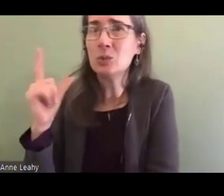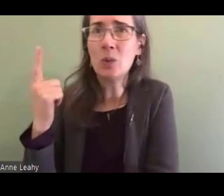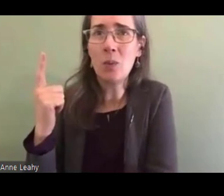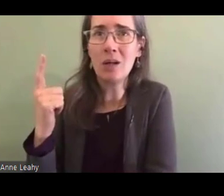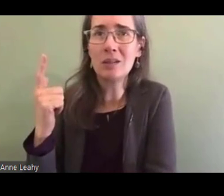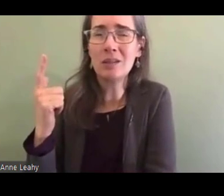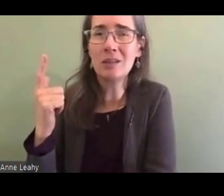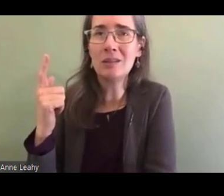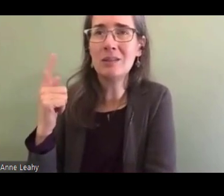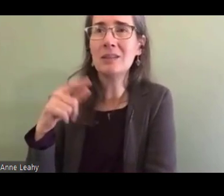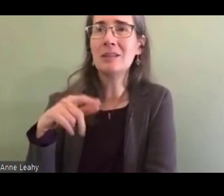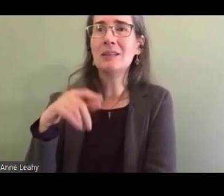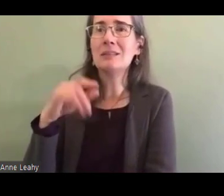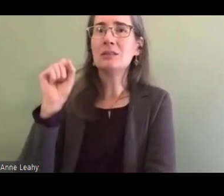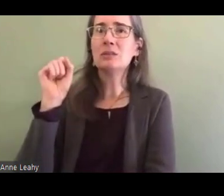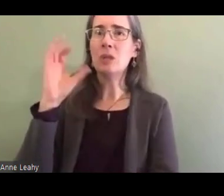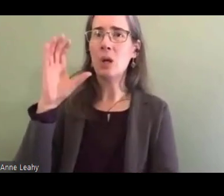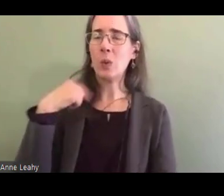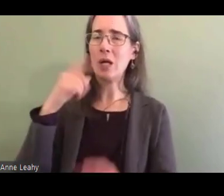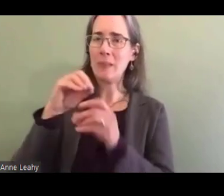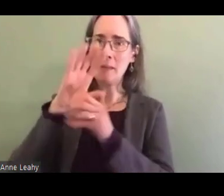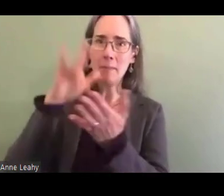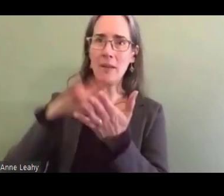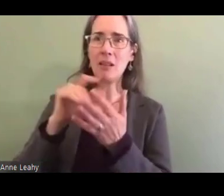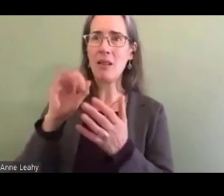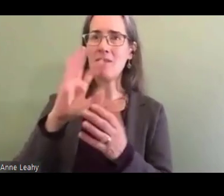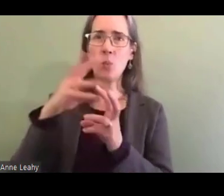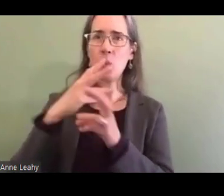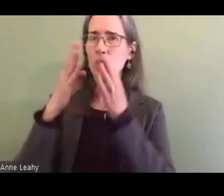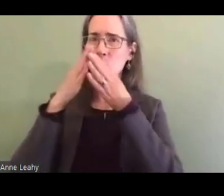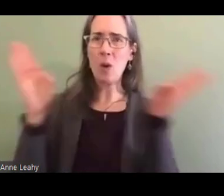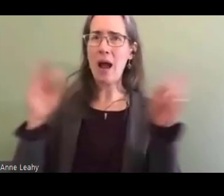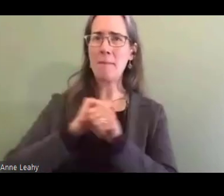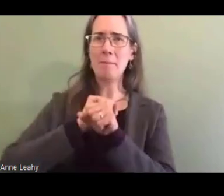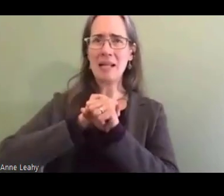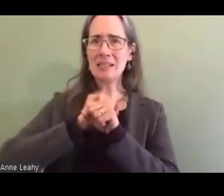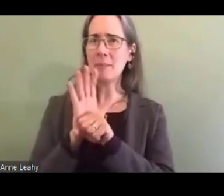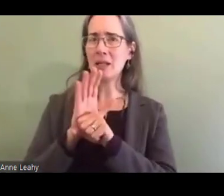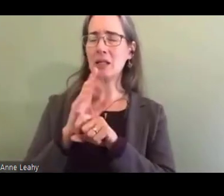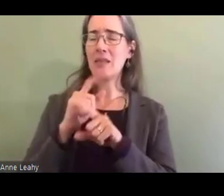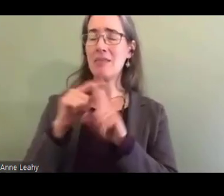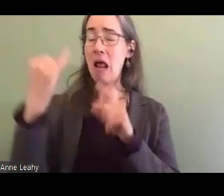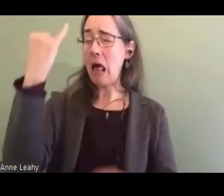And we are in the middle of a worldwide pandemic.